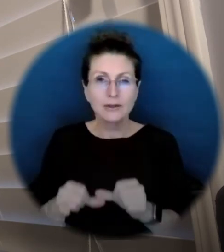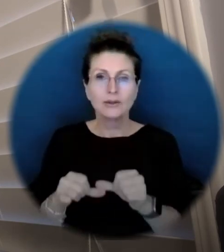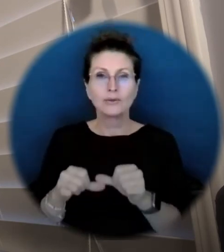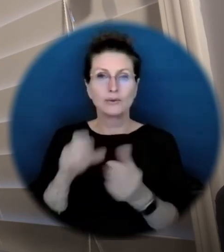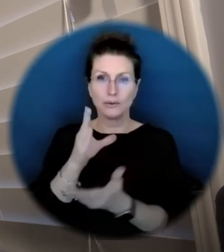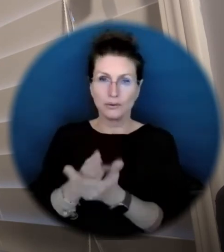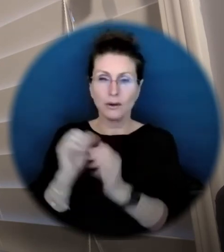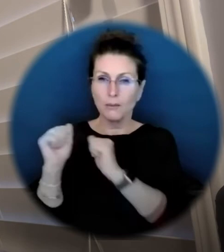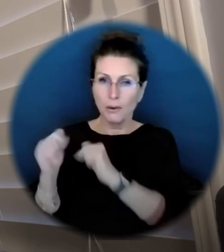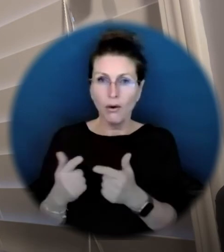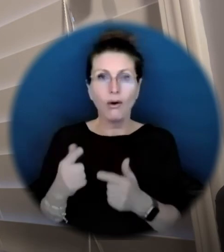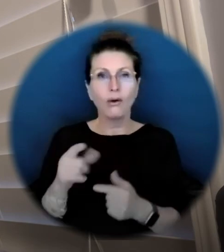in all of its forms.